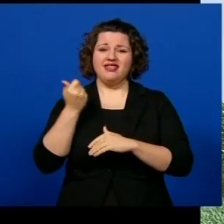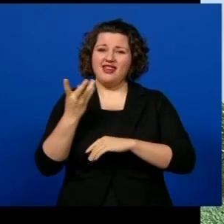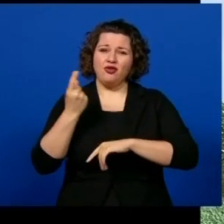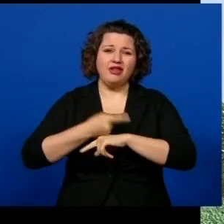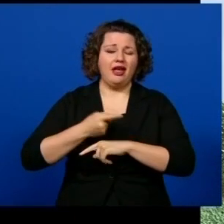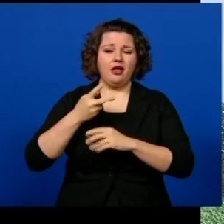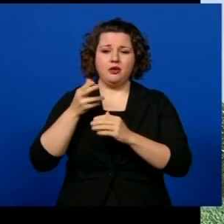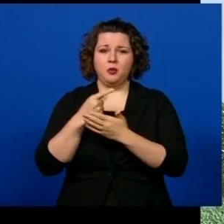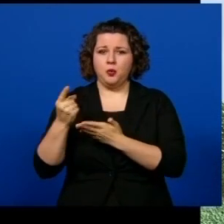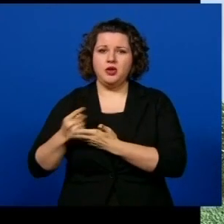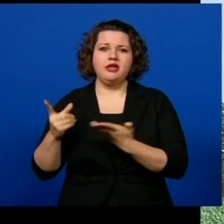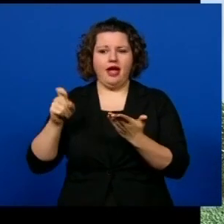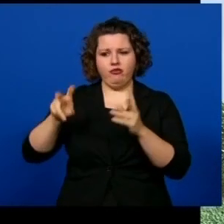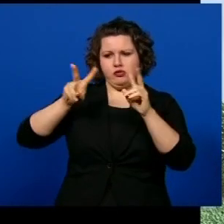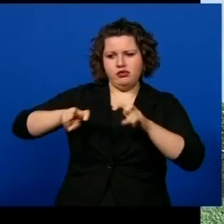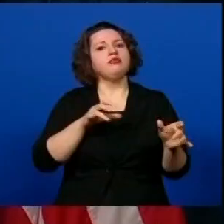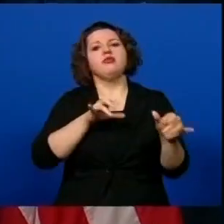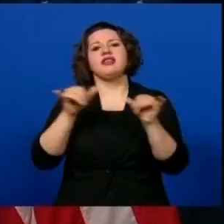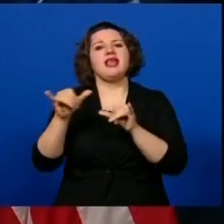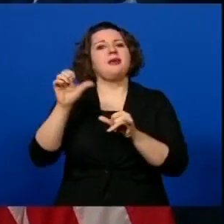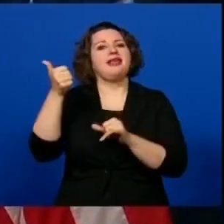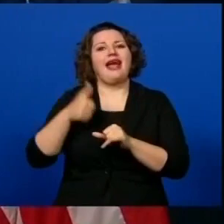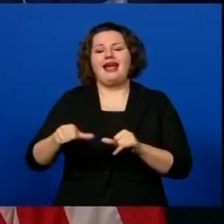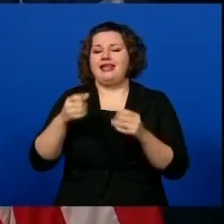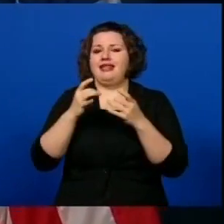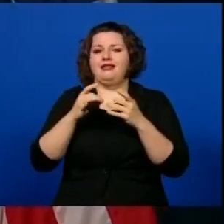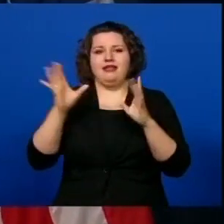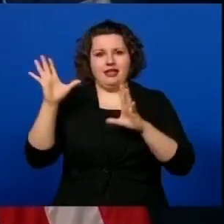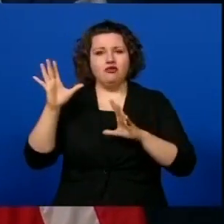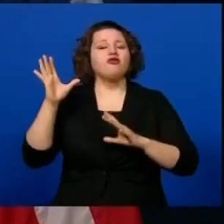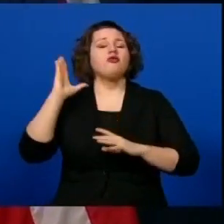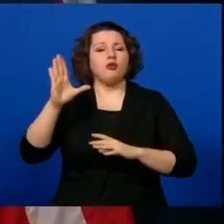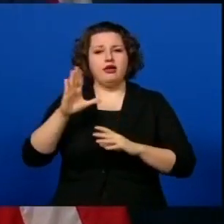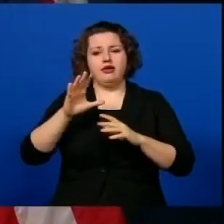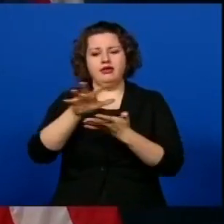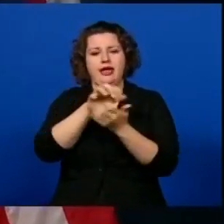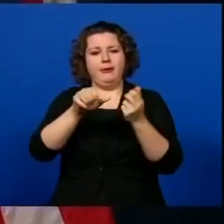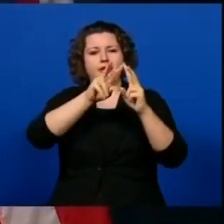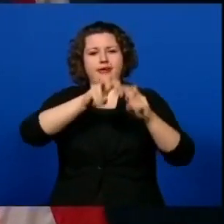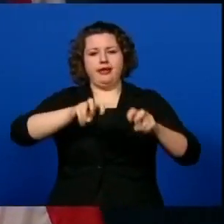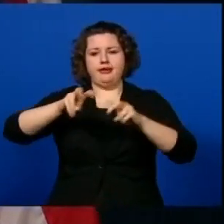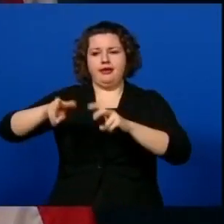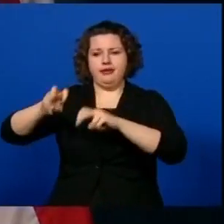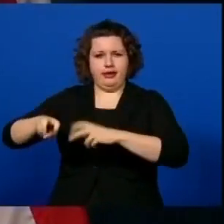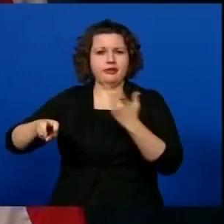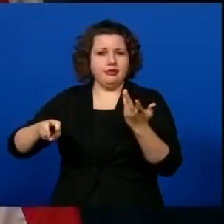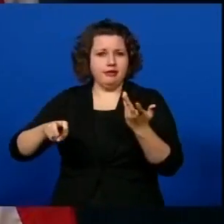initial reports are significant. Will be doing damage assessments to determine the potential for requesting federal